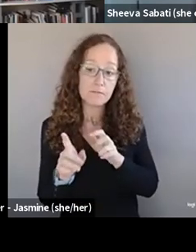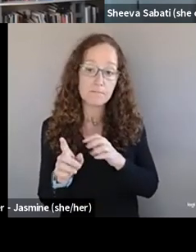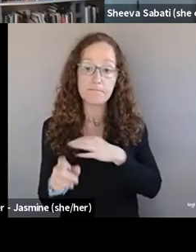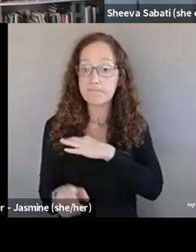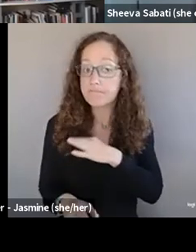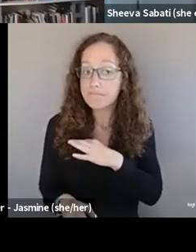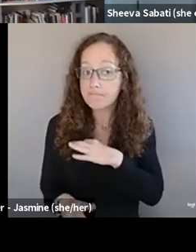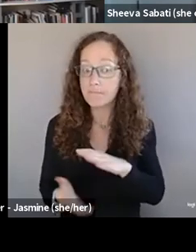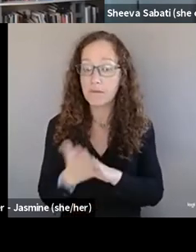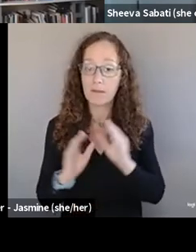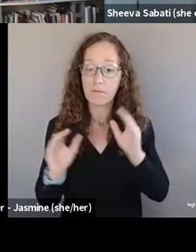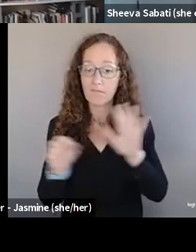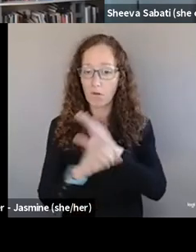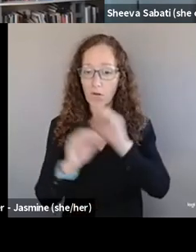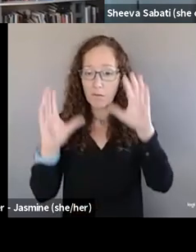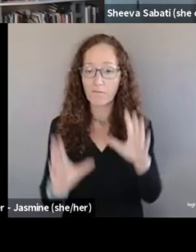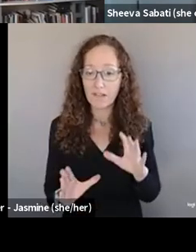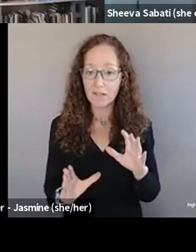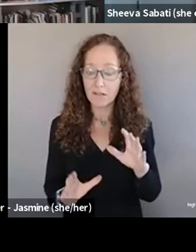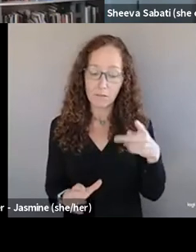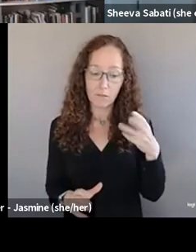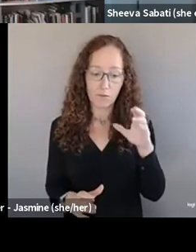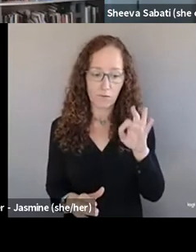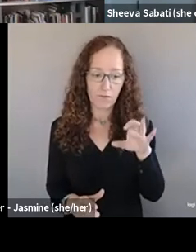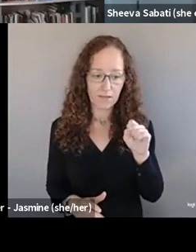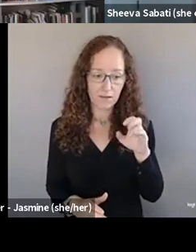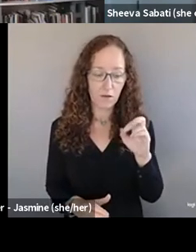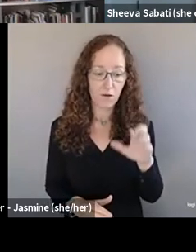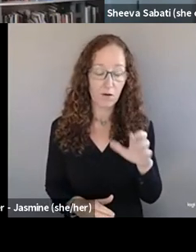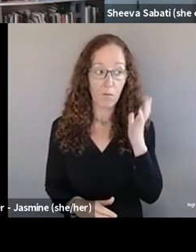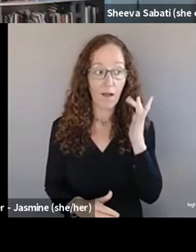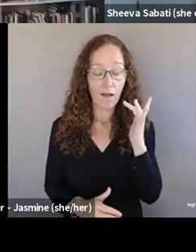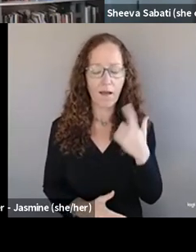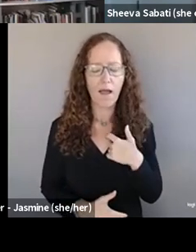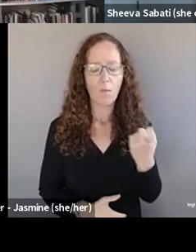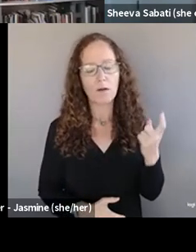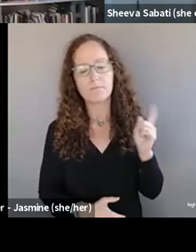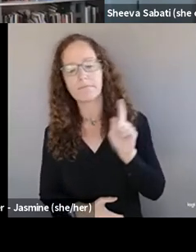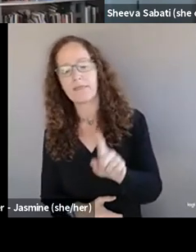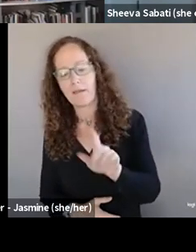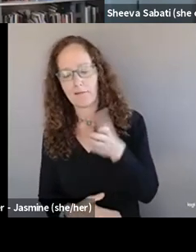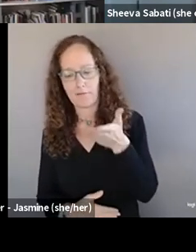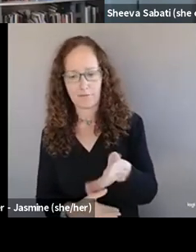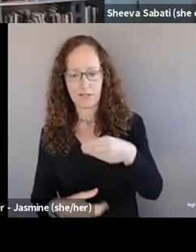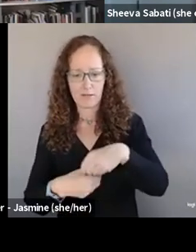When people spewed nonsense about well, they should have published these many but they come in with their abacus and